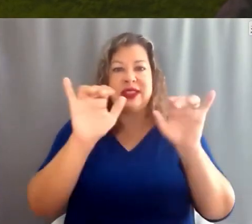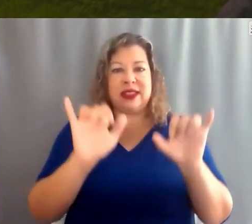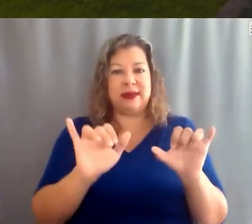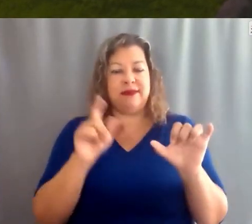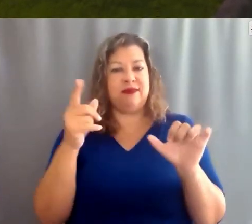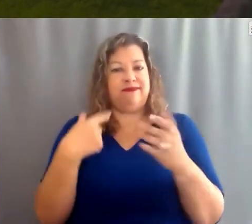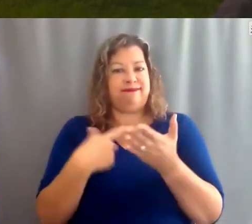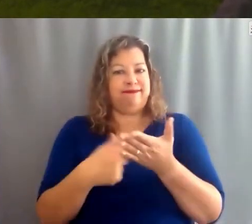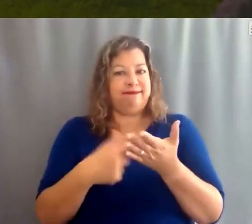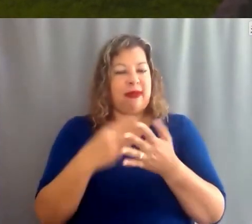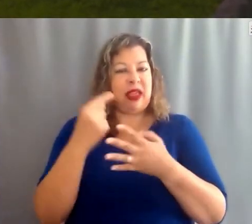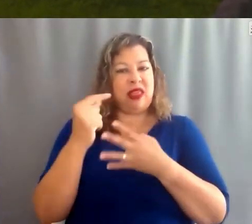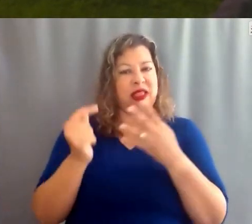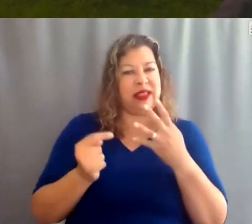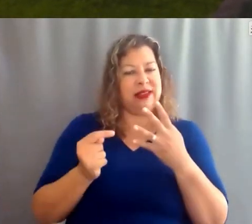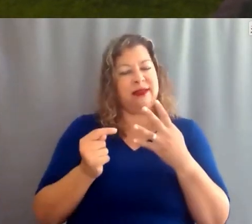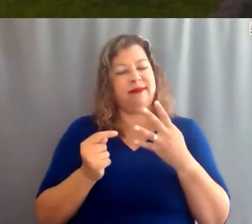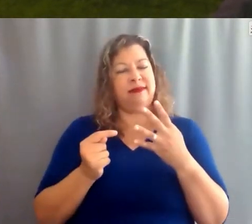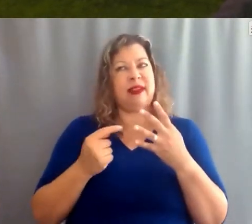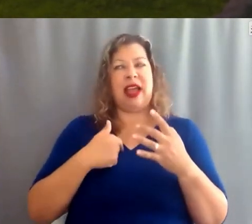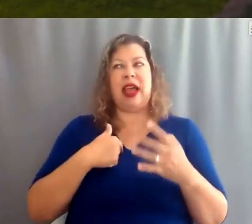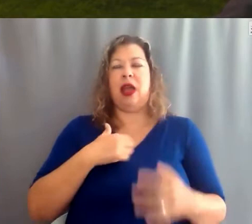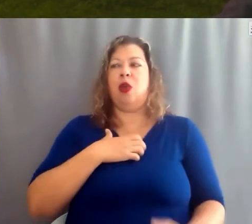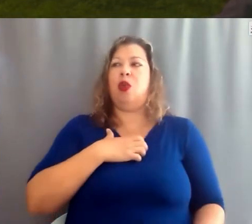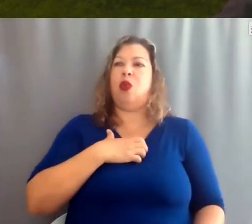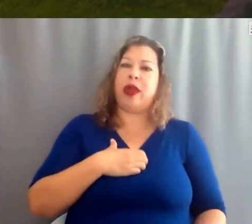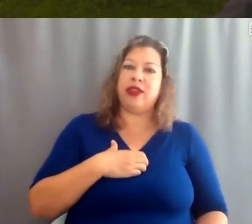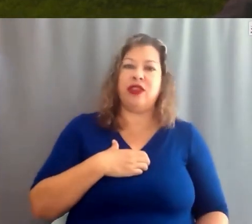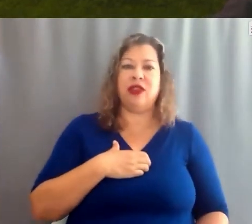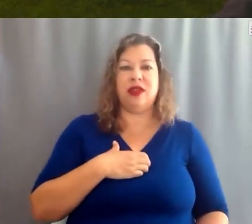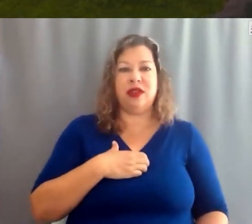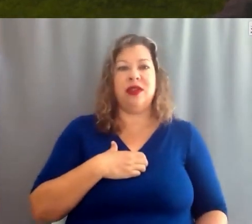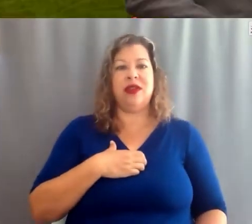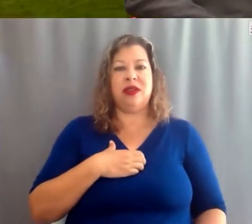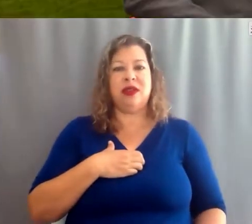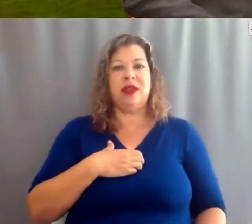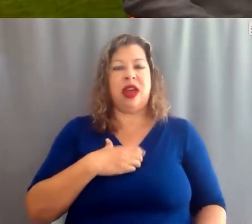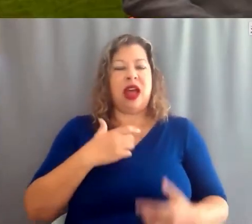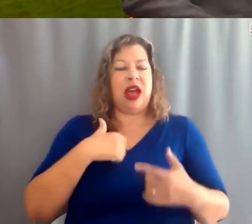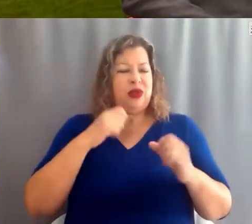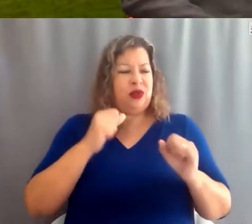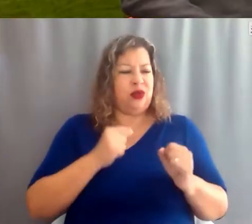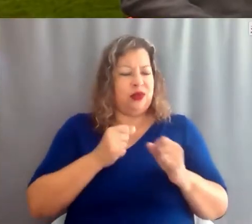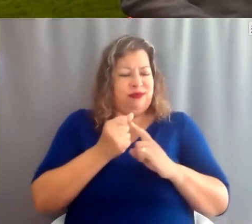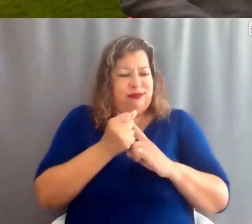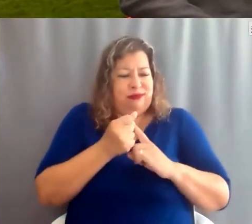I wish I could have had the words to describe. When I was going through the school system.